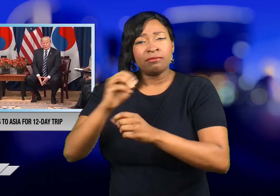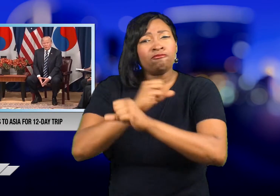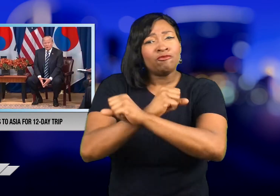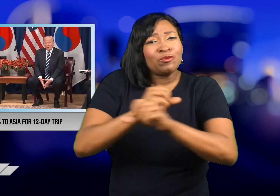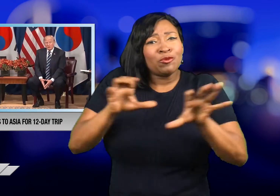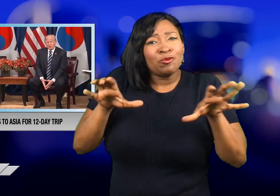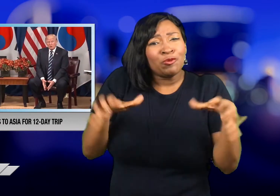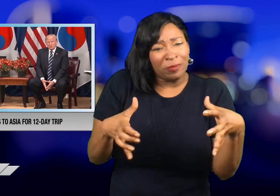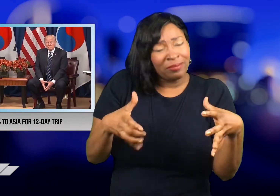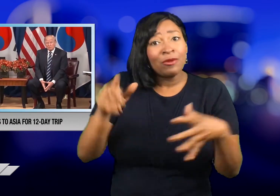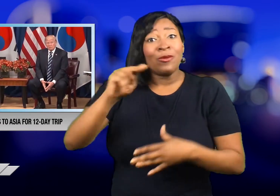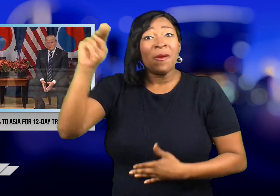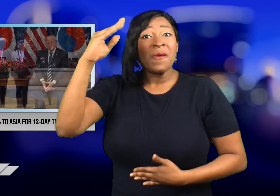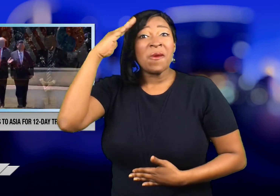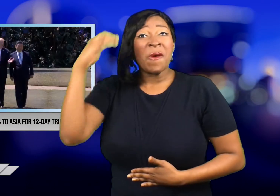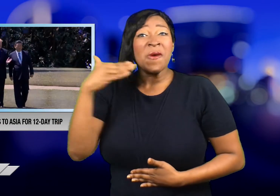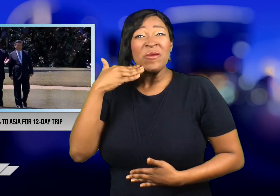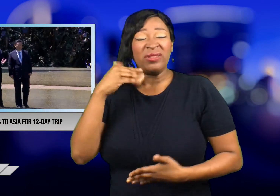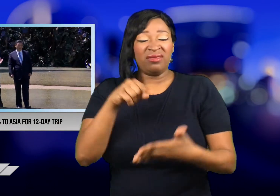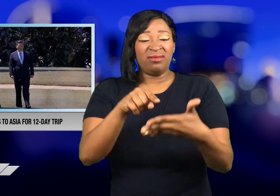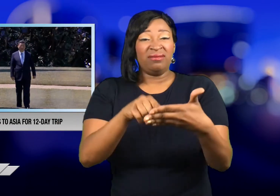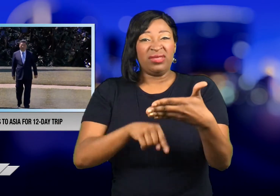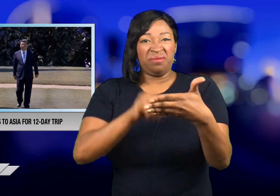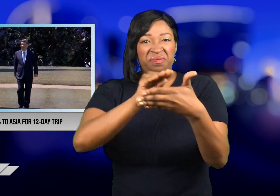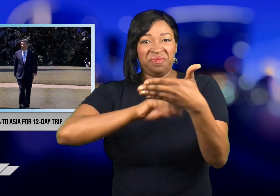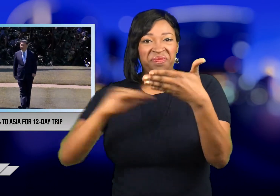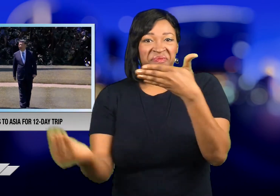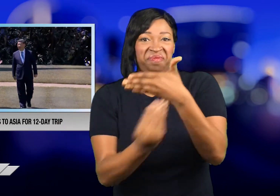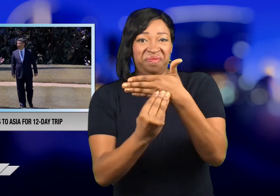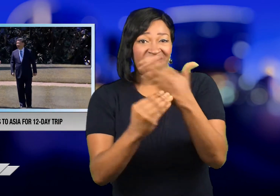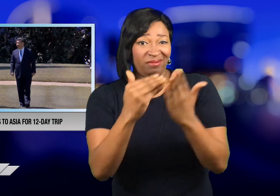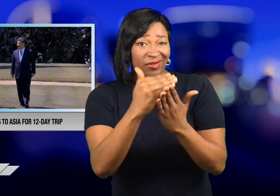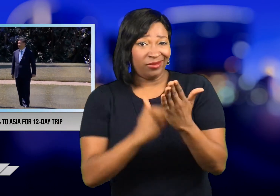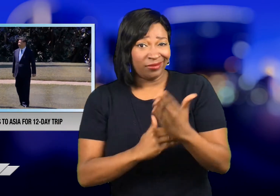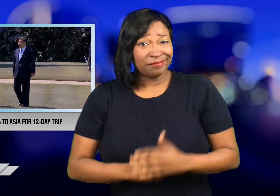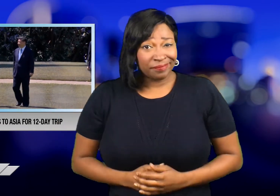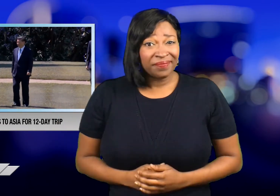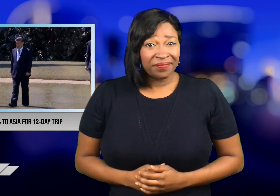sponsors of terrorism.